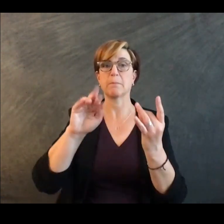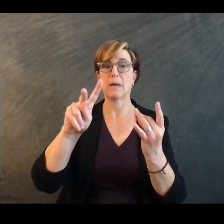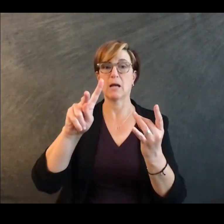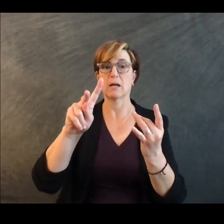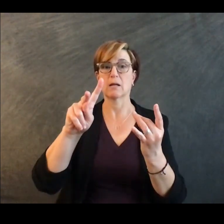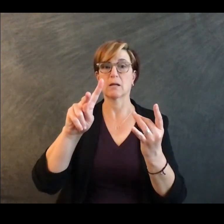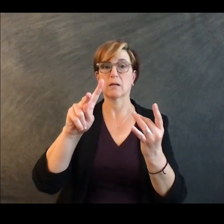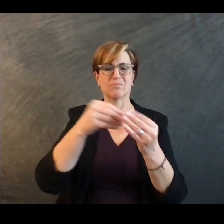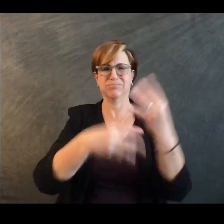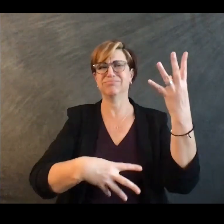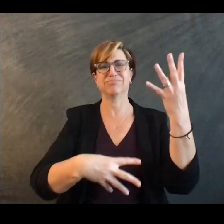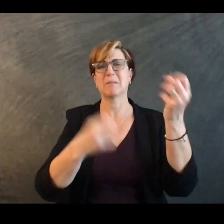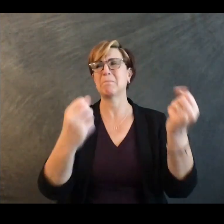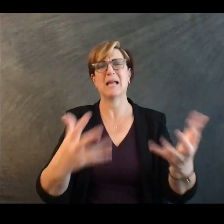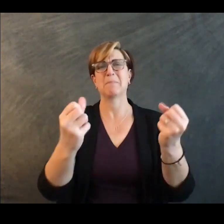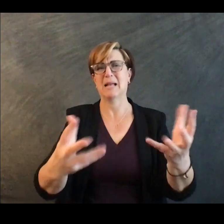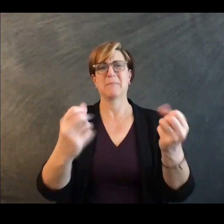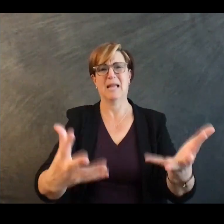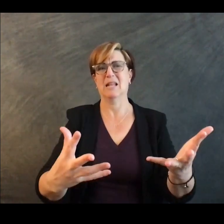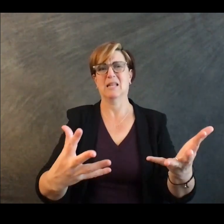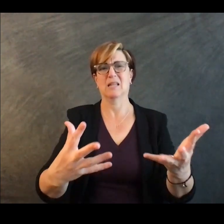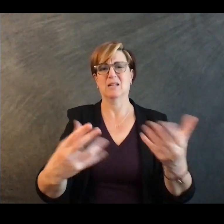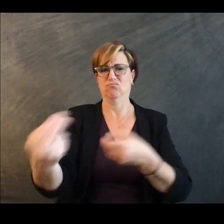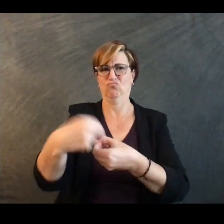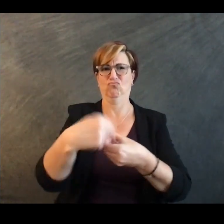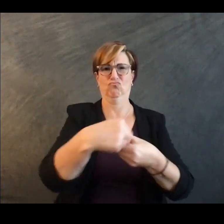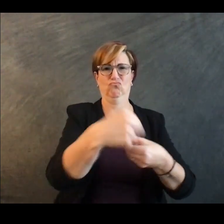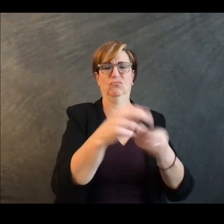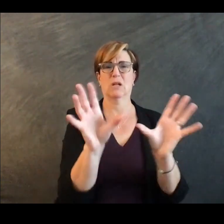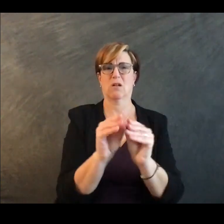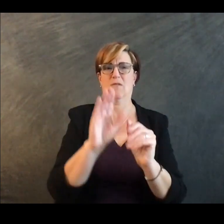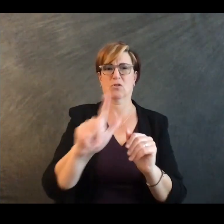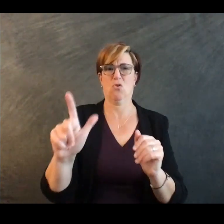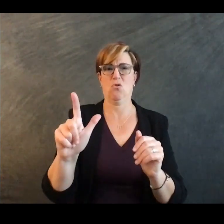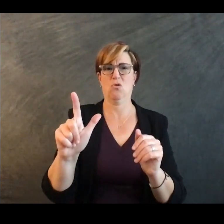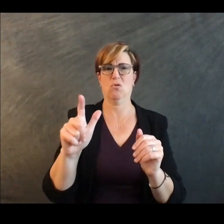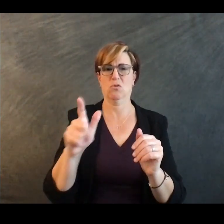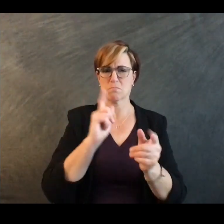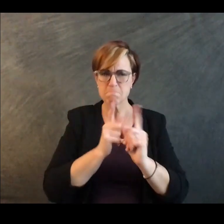also on the call and I just appreciate them they are well way ahead of schedule